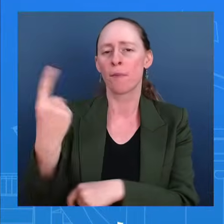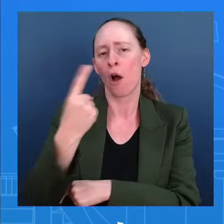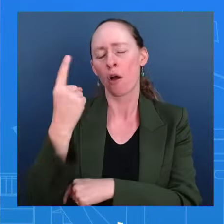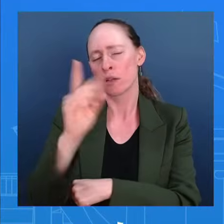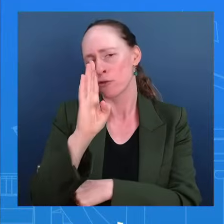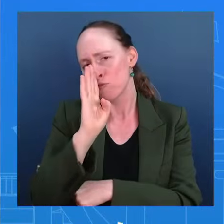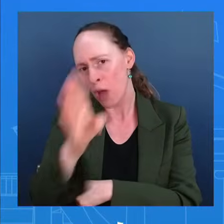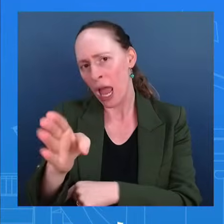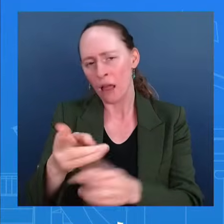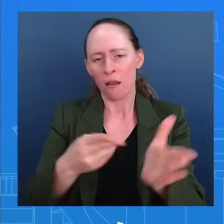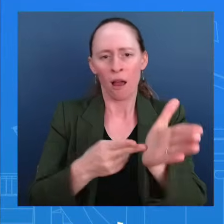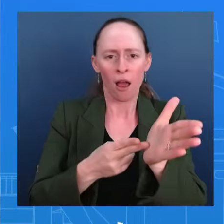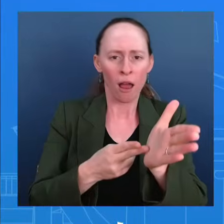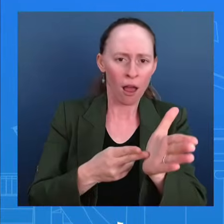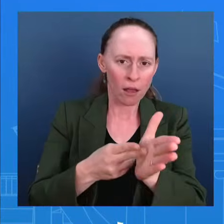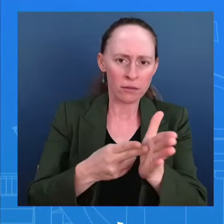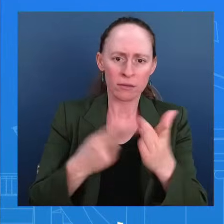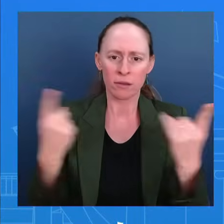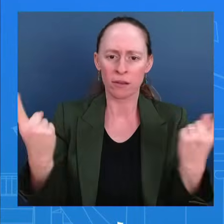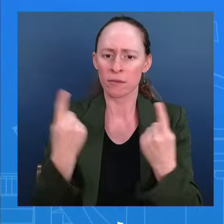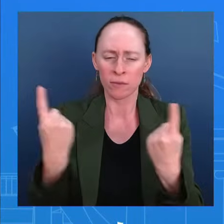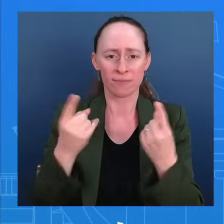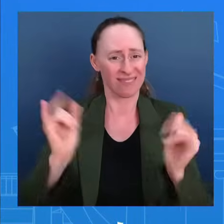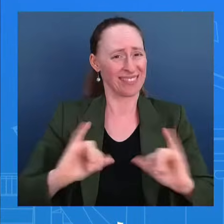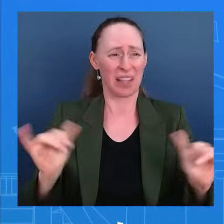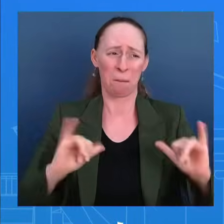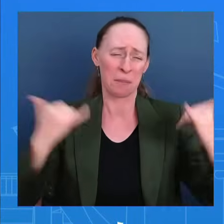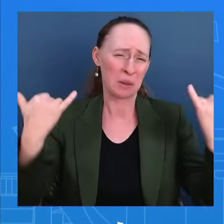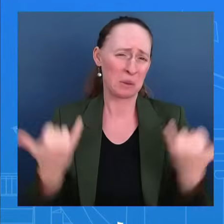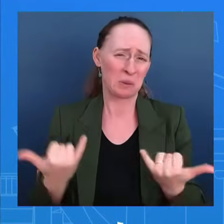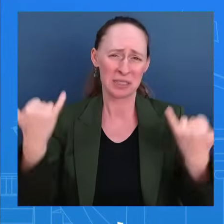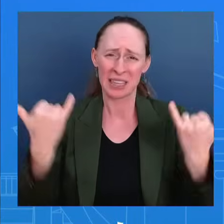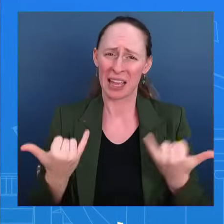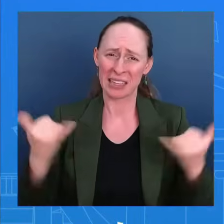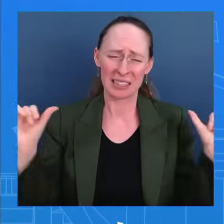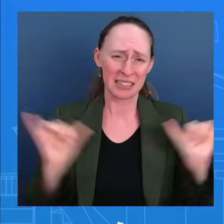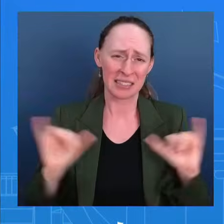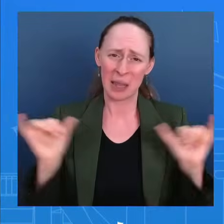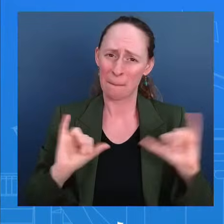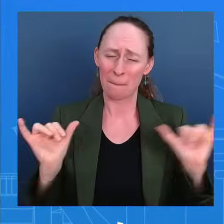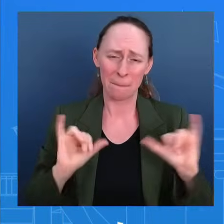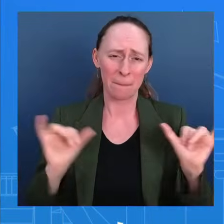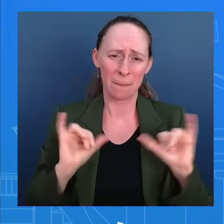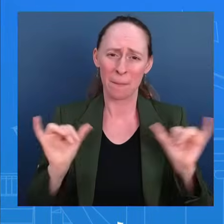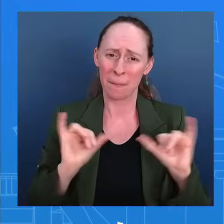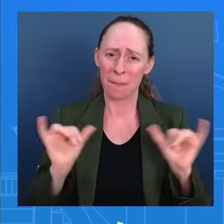And, you know, you -- you have heard the president say he doesn't agree with everything and they have disagreements,